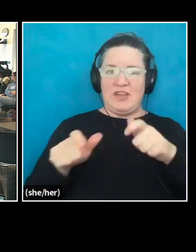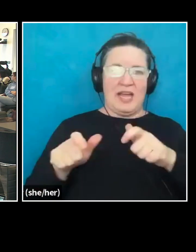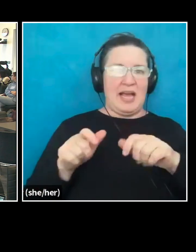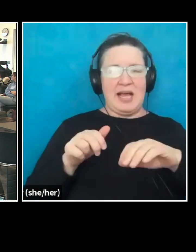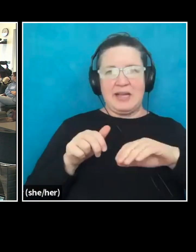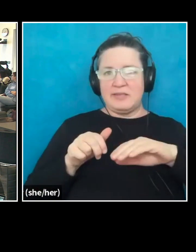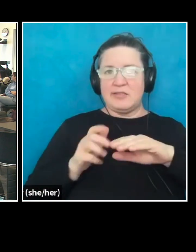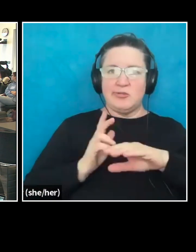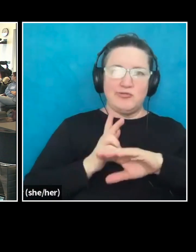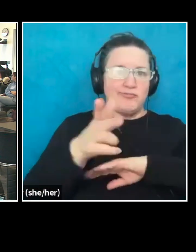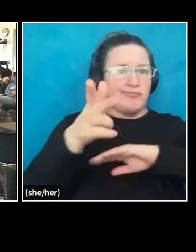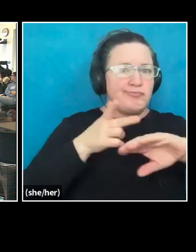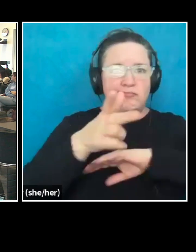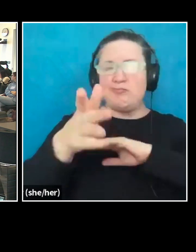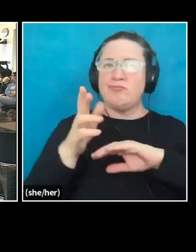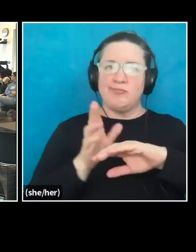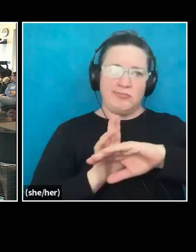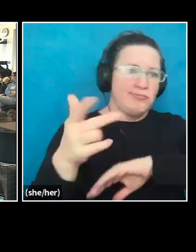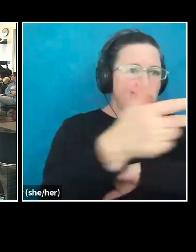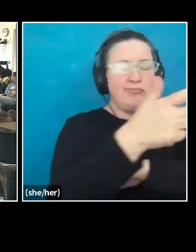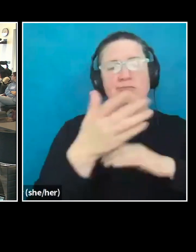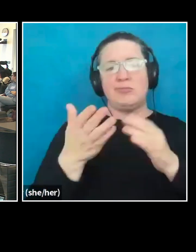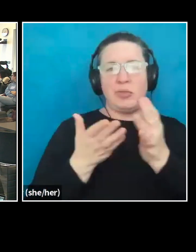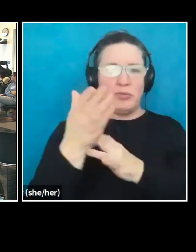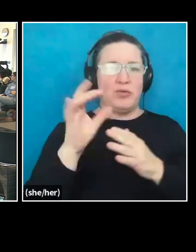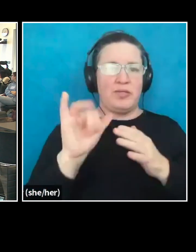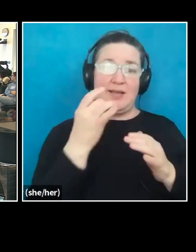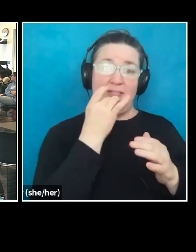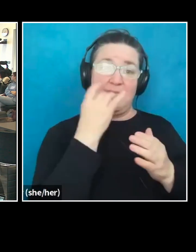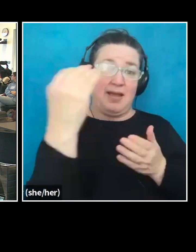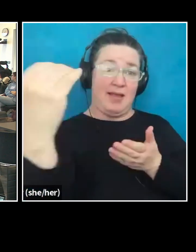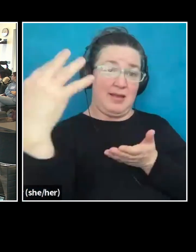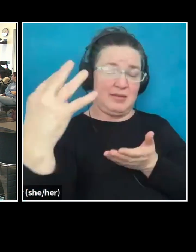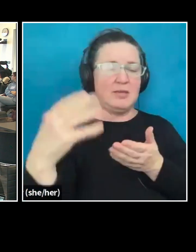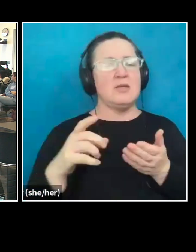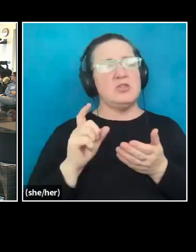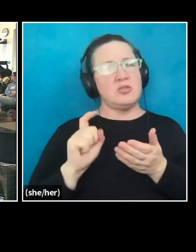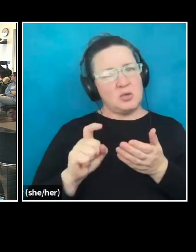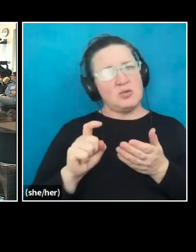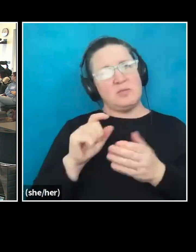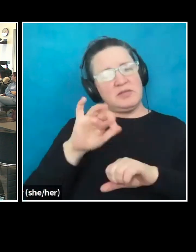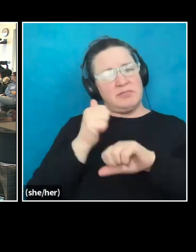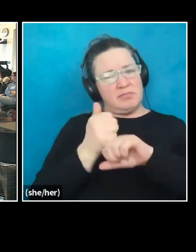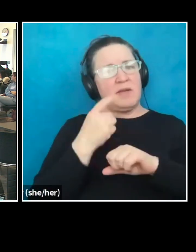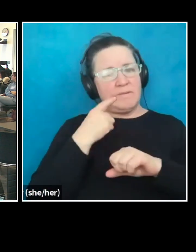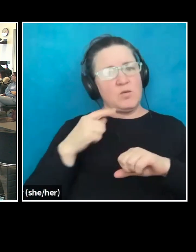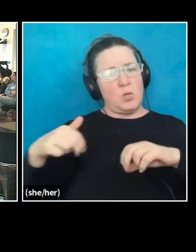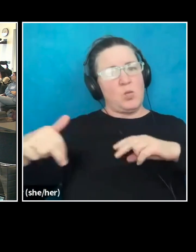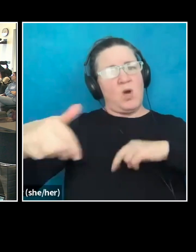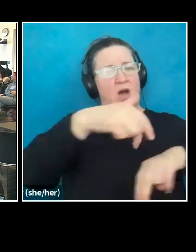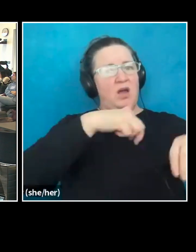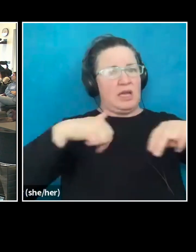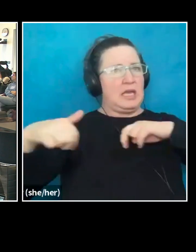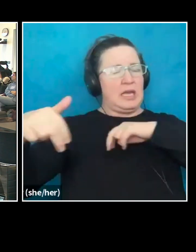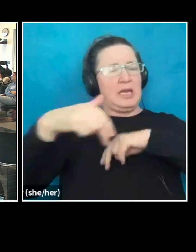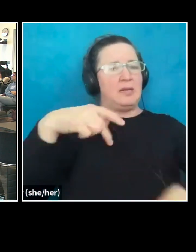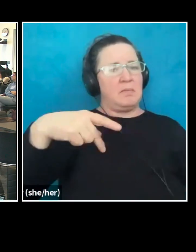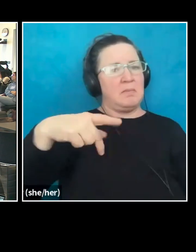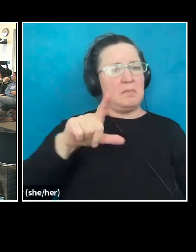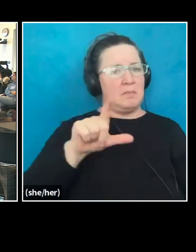woonerf style uh pedestrian plaza that it was uh designed for. Yeah, it's confusing what that